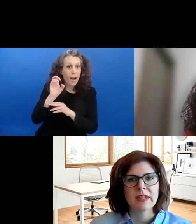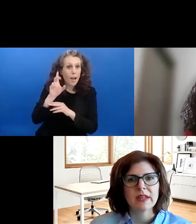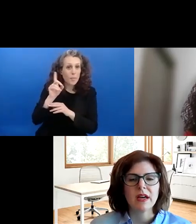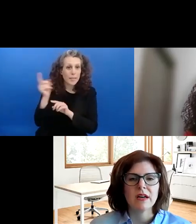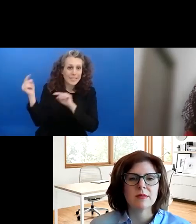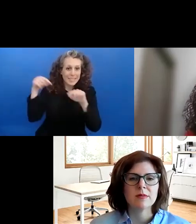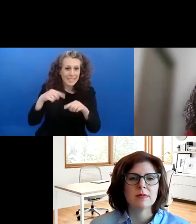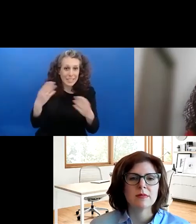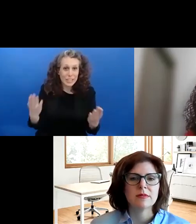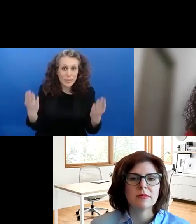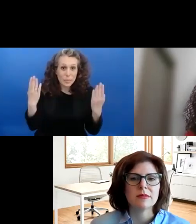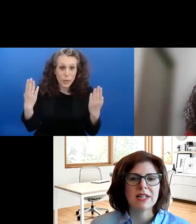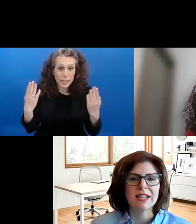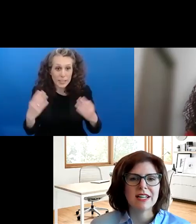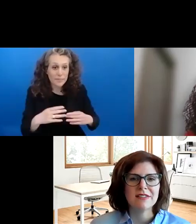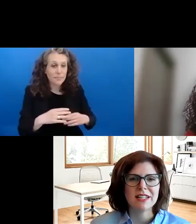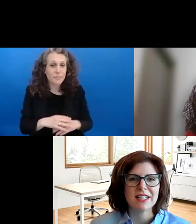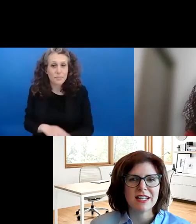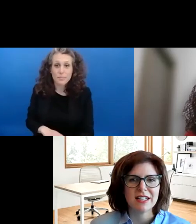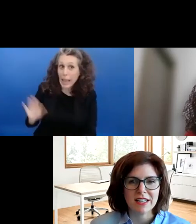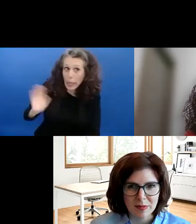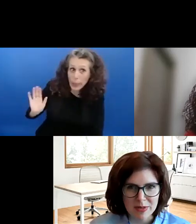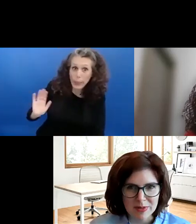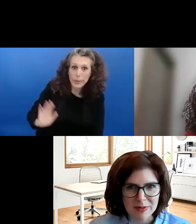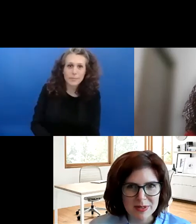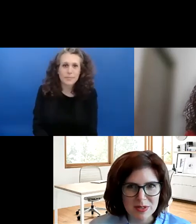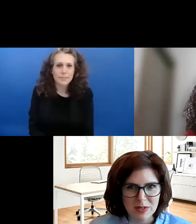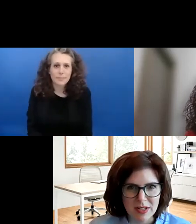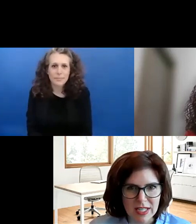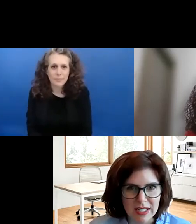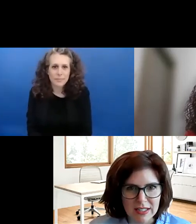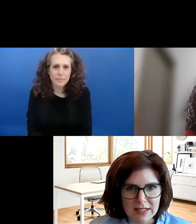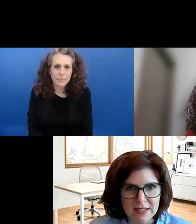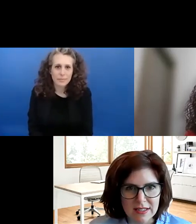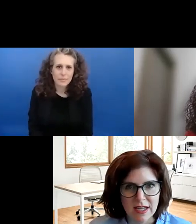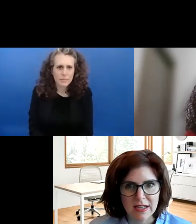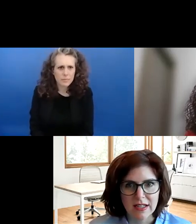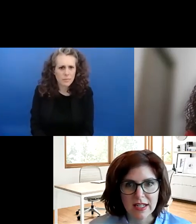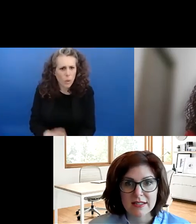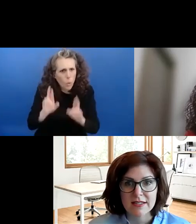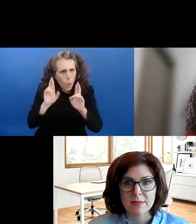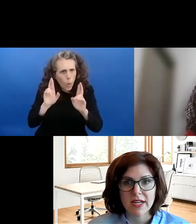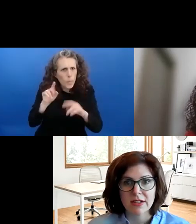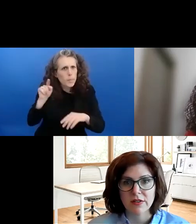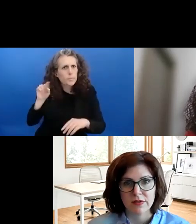hello if you might be able to turn on his uh his microphone